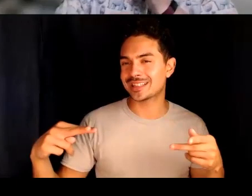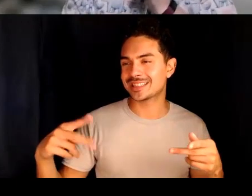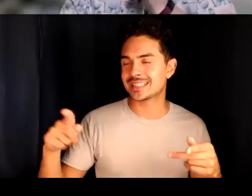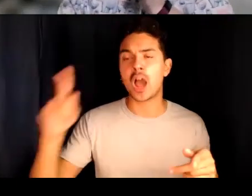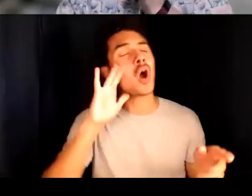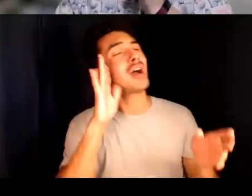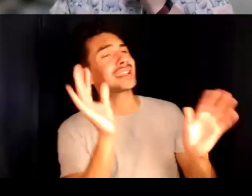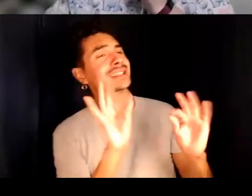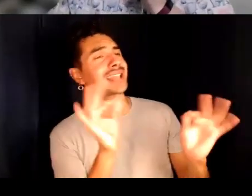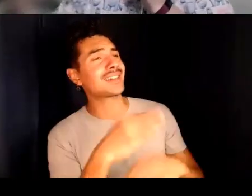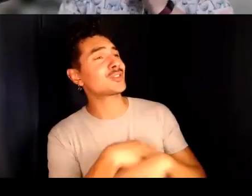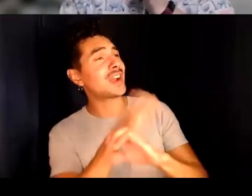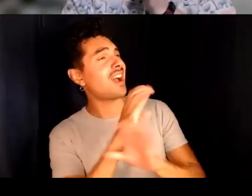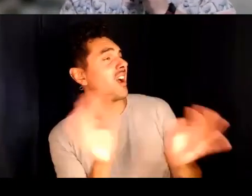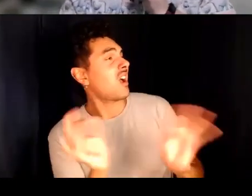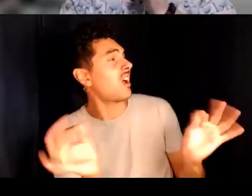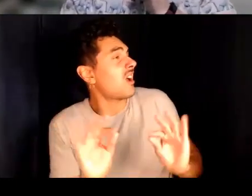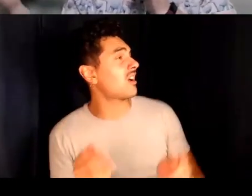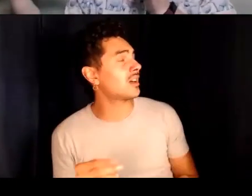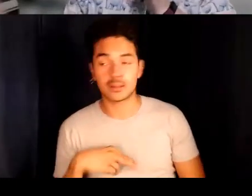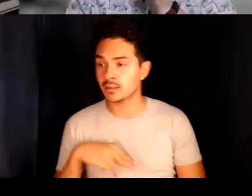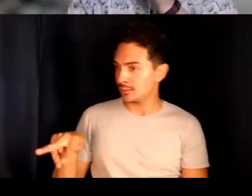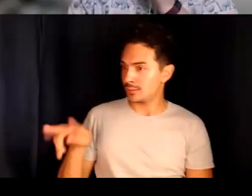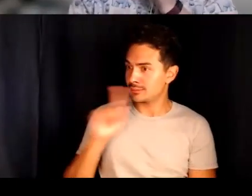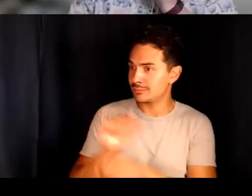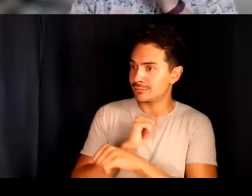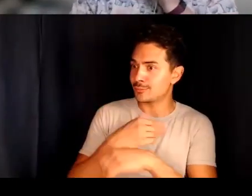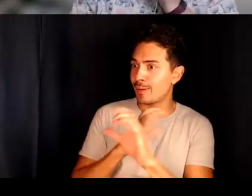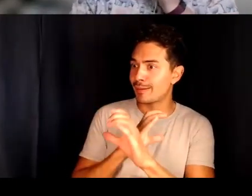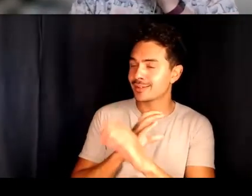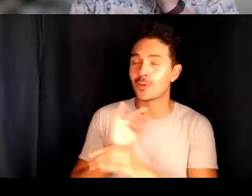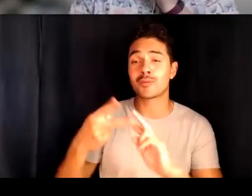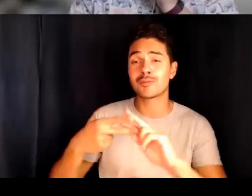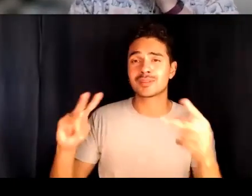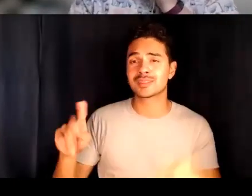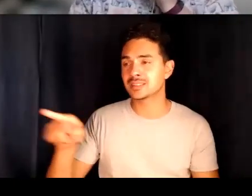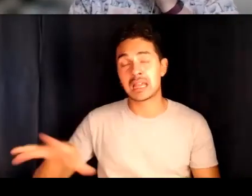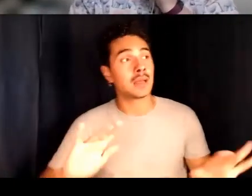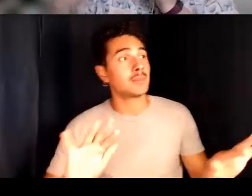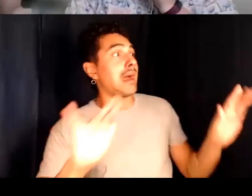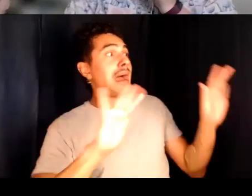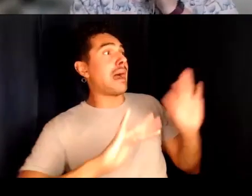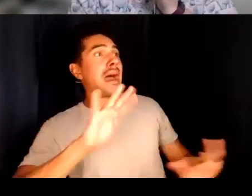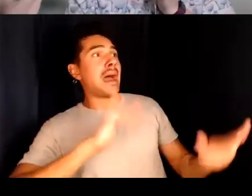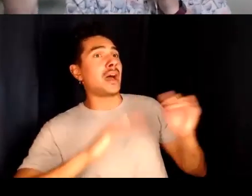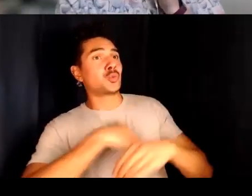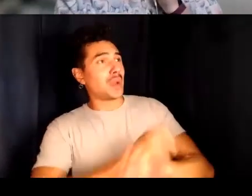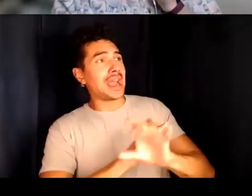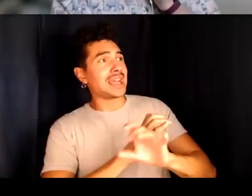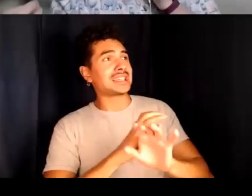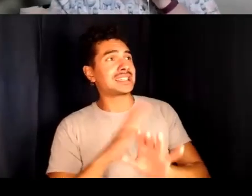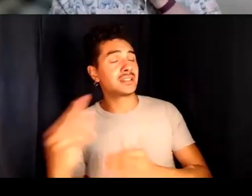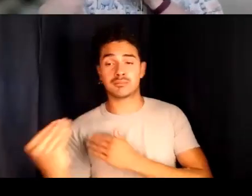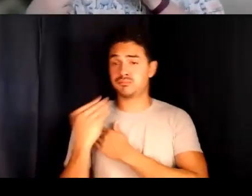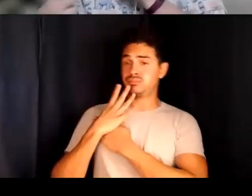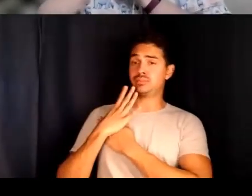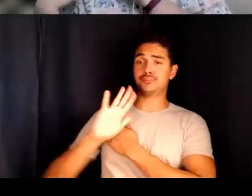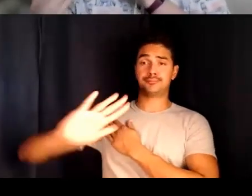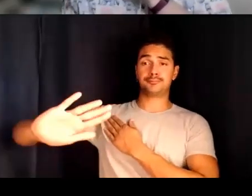but the survivor and the person you're working with, it is a crisis for them. So we wanna take you their experience of that